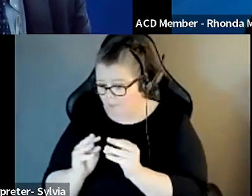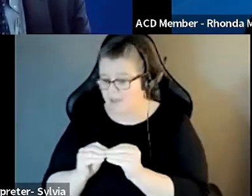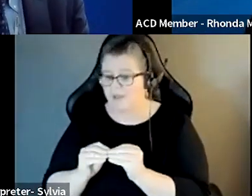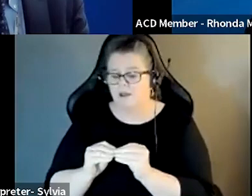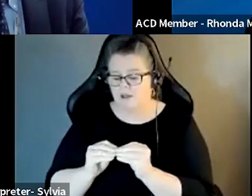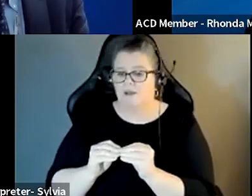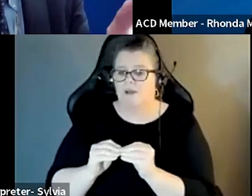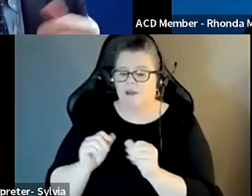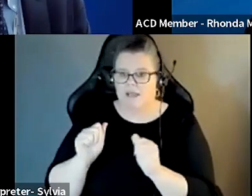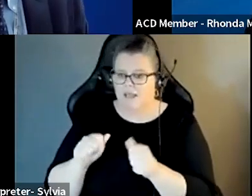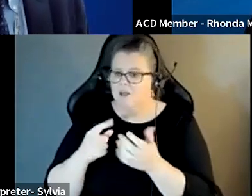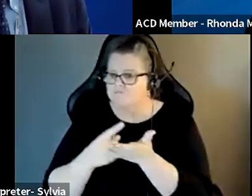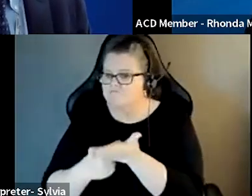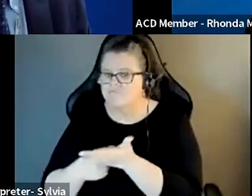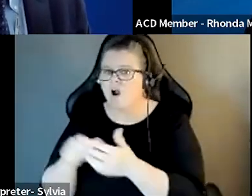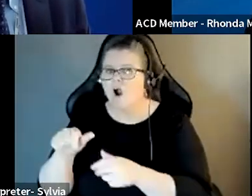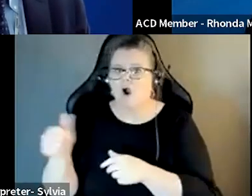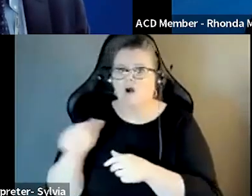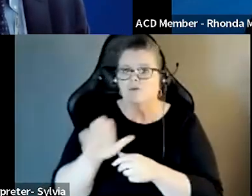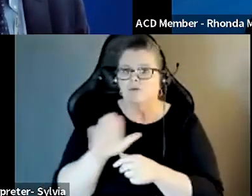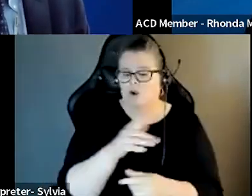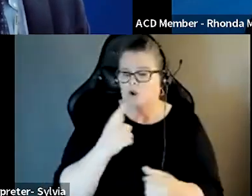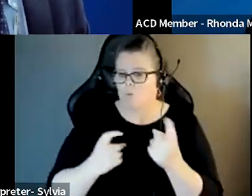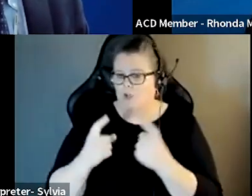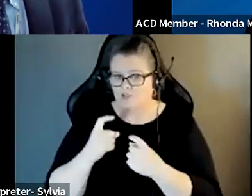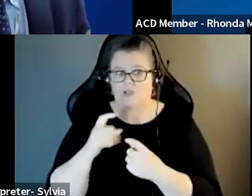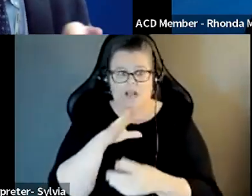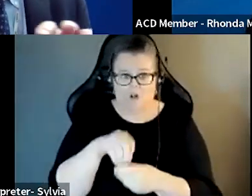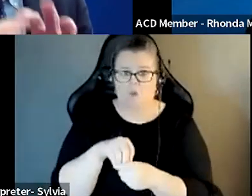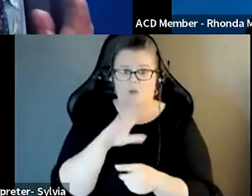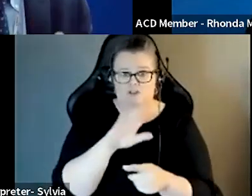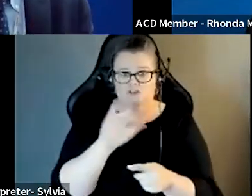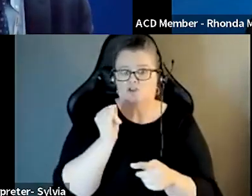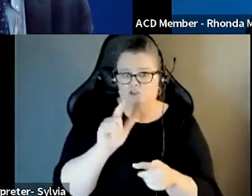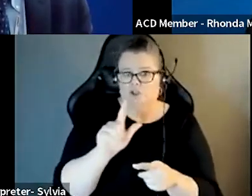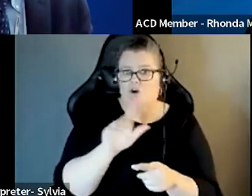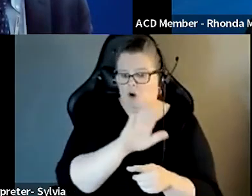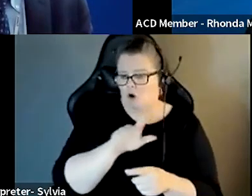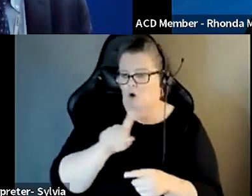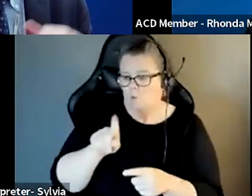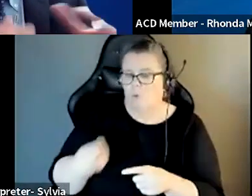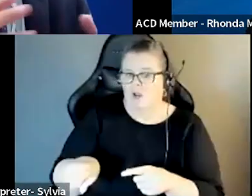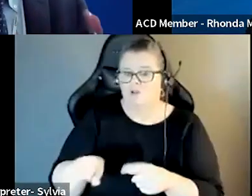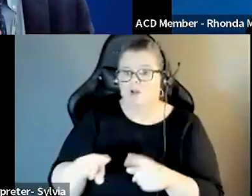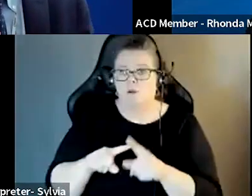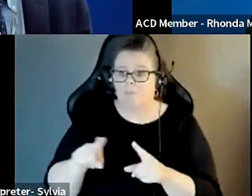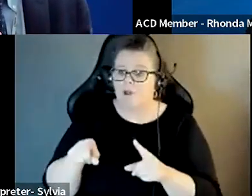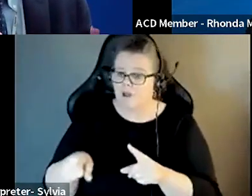in this discussion, including the ones that you raised, Jill. But the nature of forming a workgroup is a collaborative